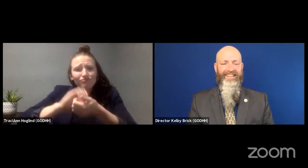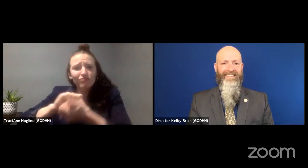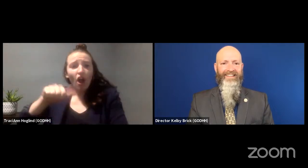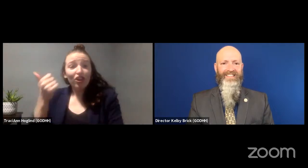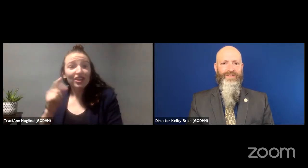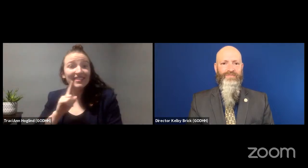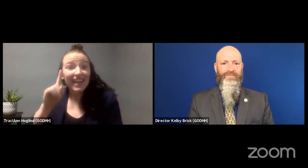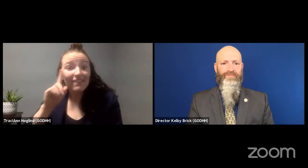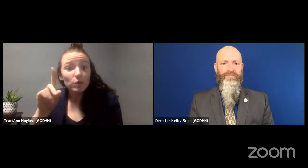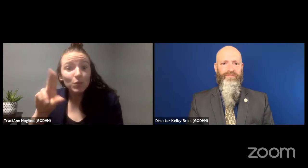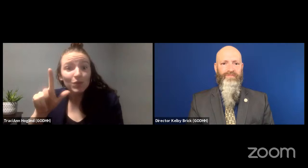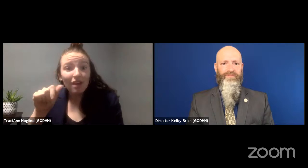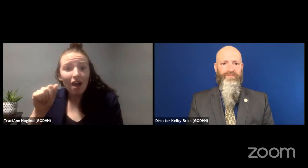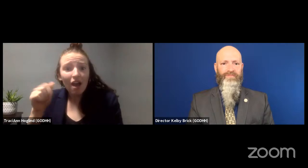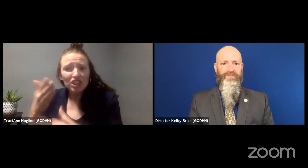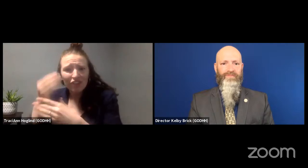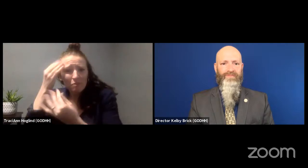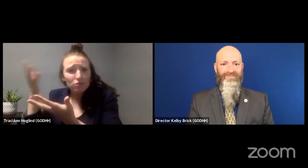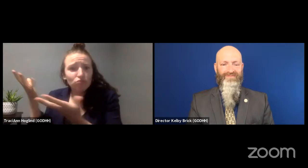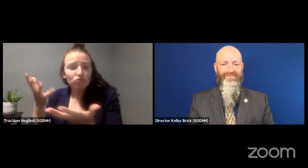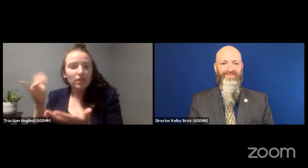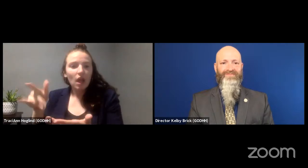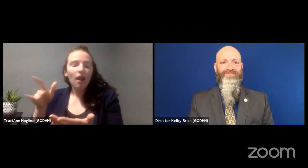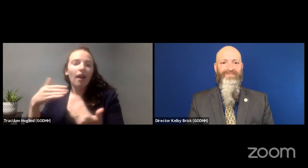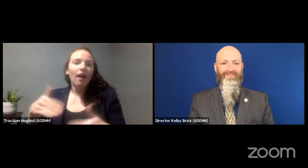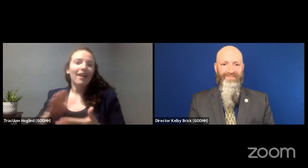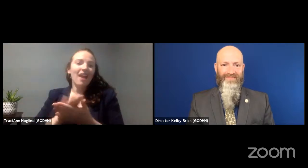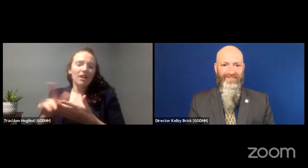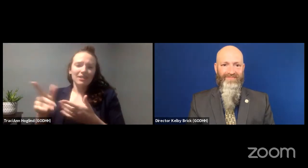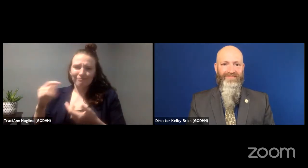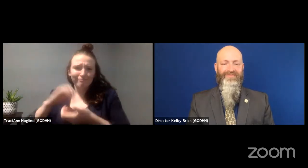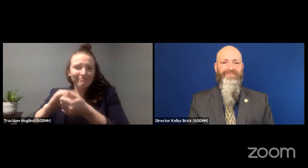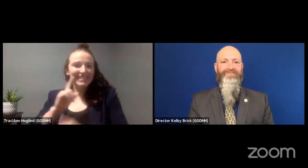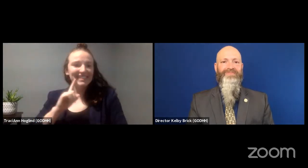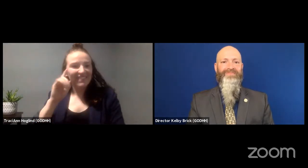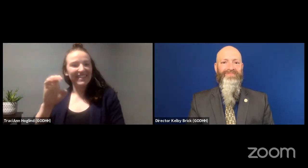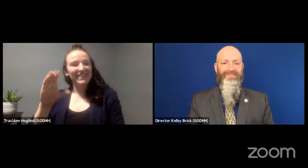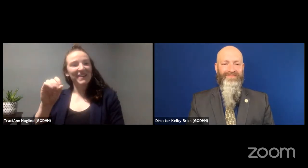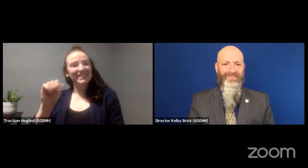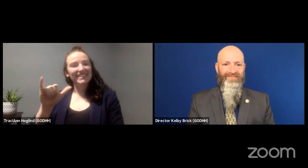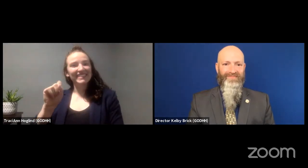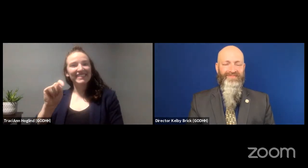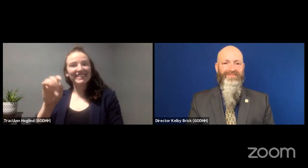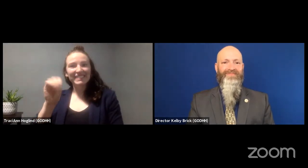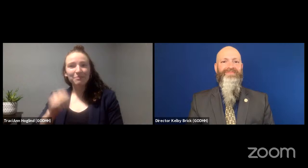She shares resources and also partners with other Deaf doulas to provide a network of